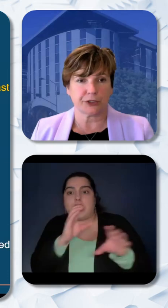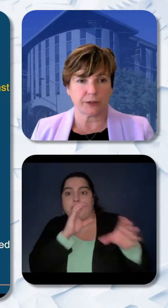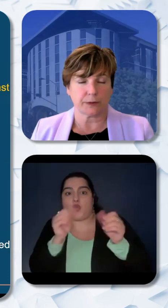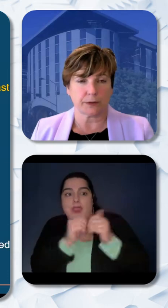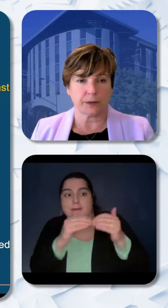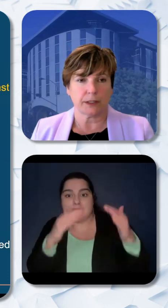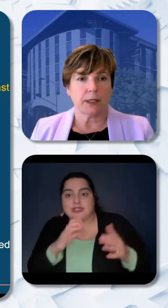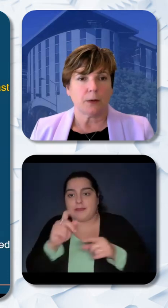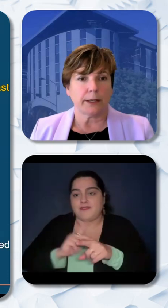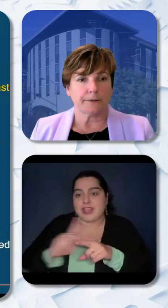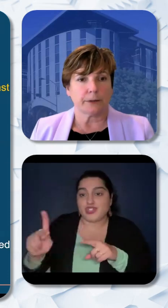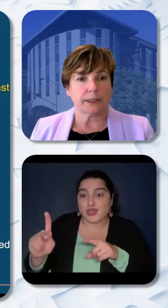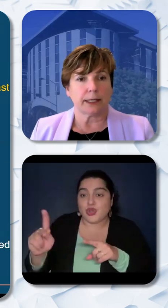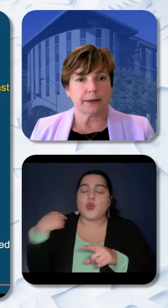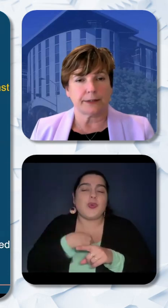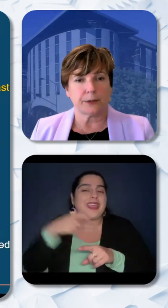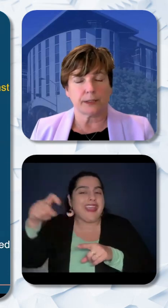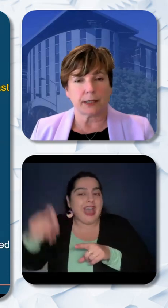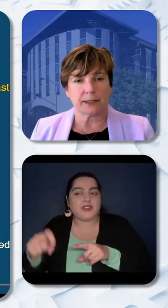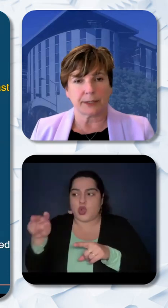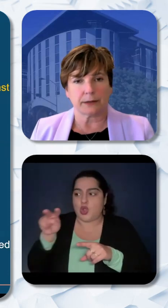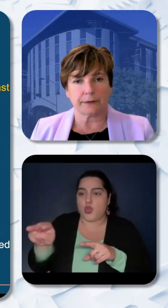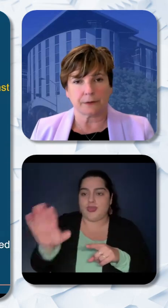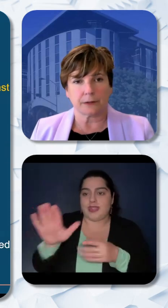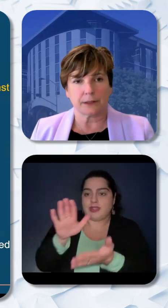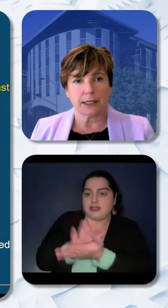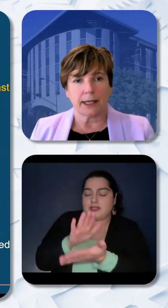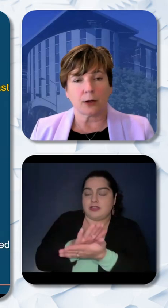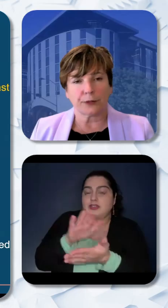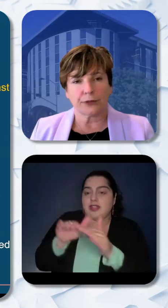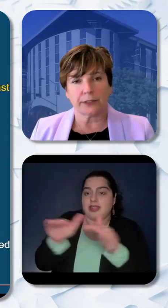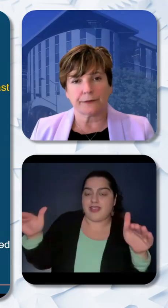professionals. We have to look at the students' academic levels and opportunities